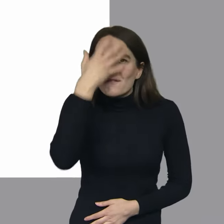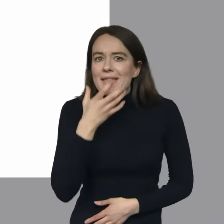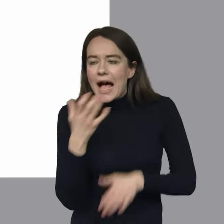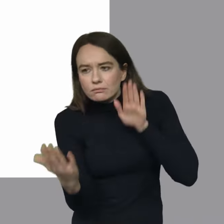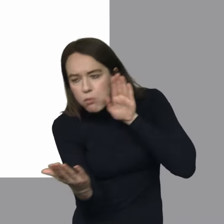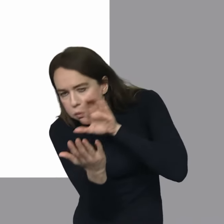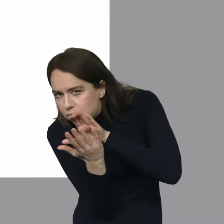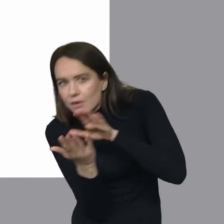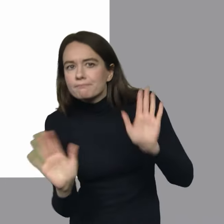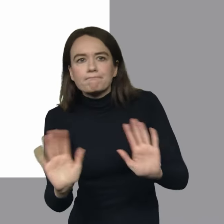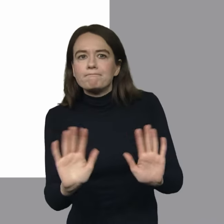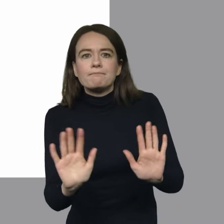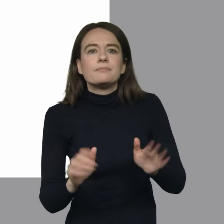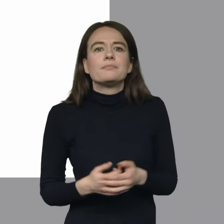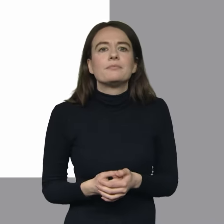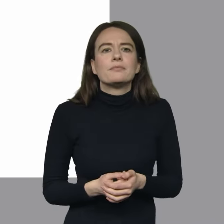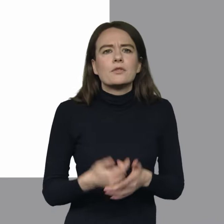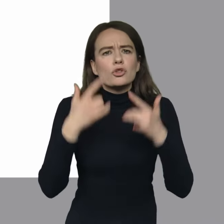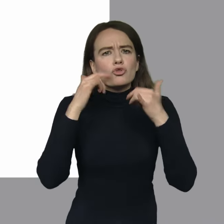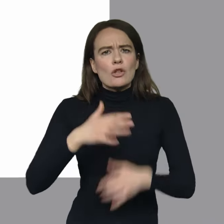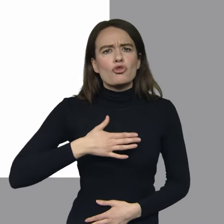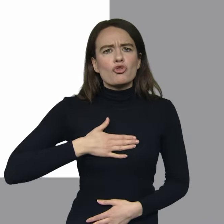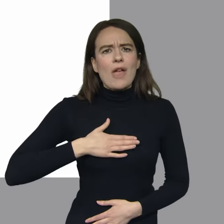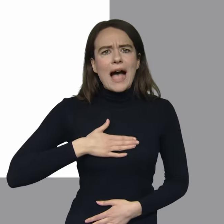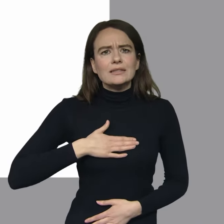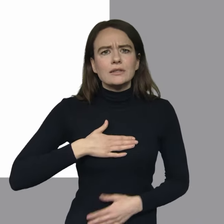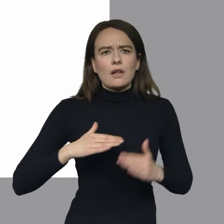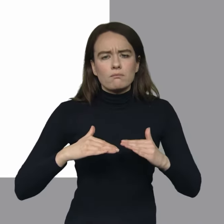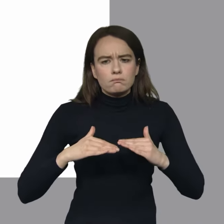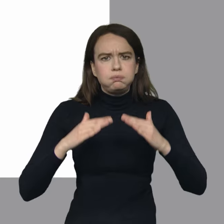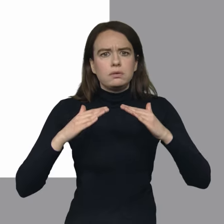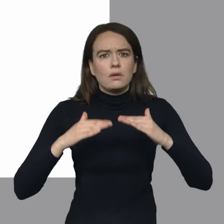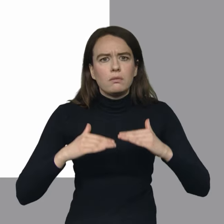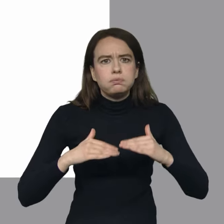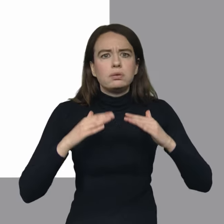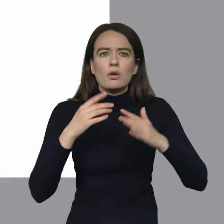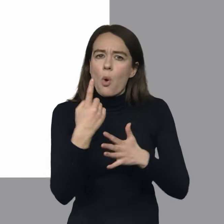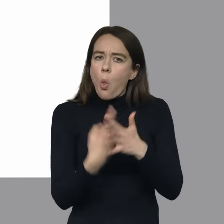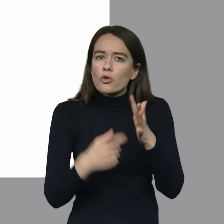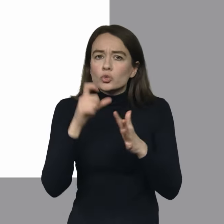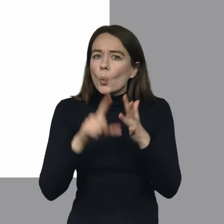Instead, look at the chest rising and falling only do this for ten seconds.